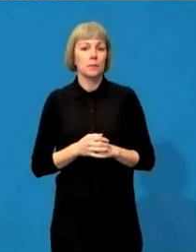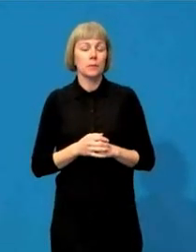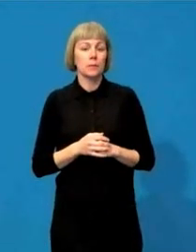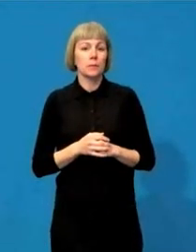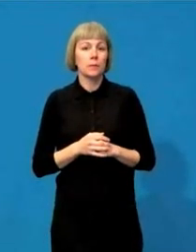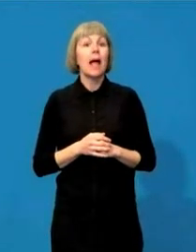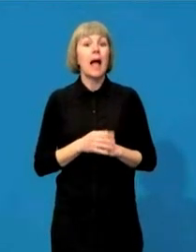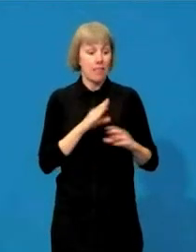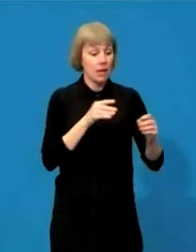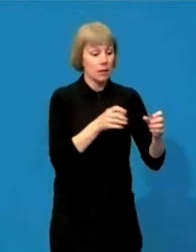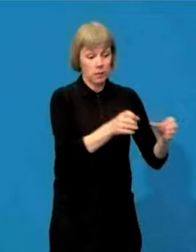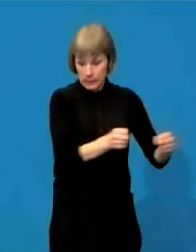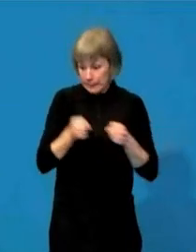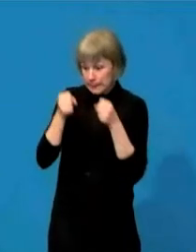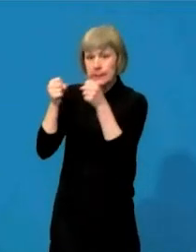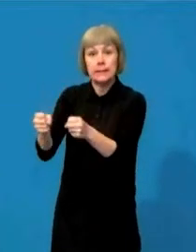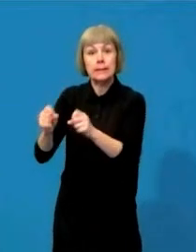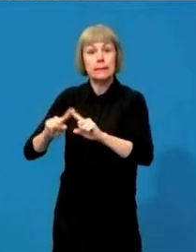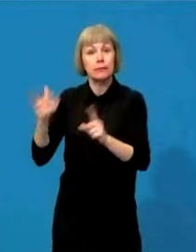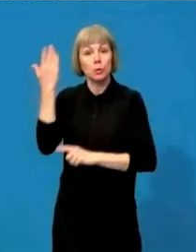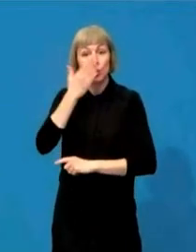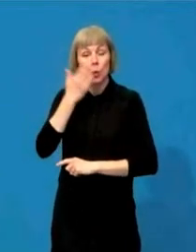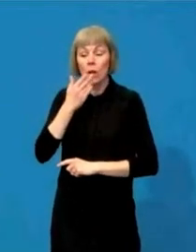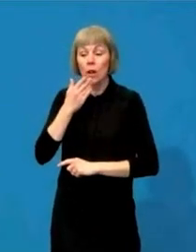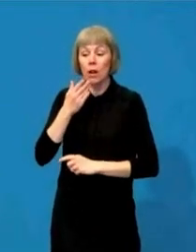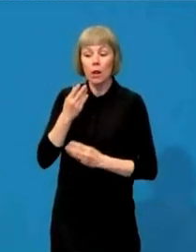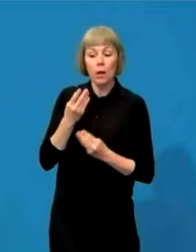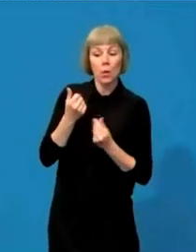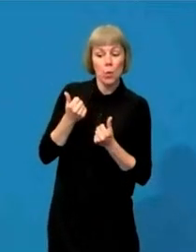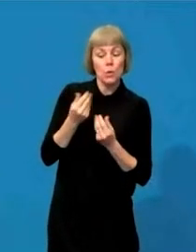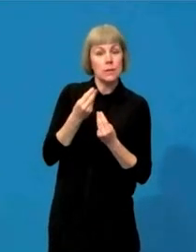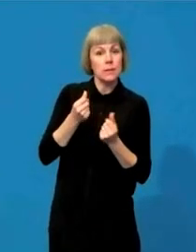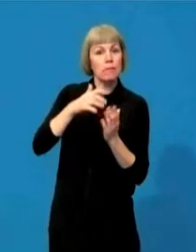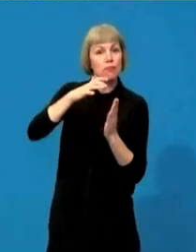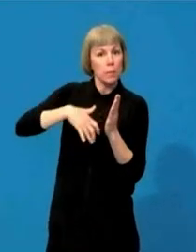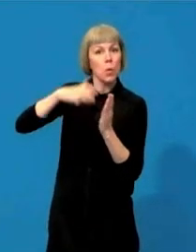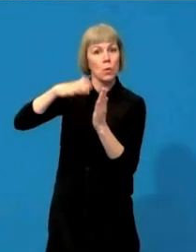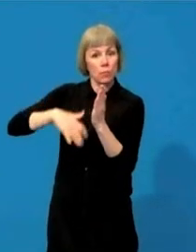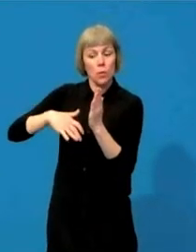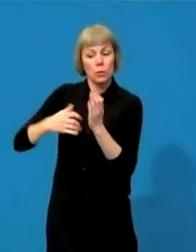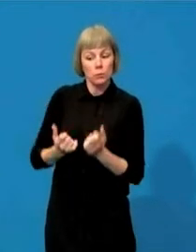But other than that, to get study - what they call ABSTUDY for them, to attend.